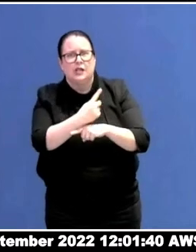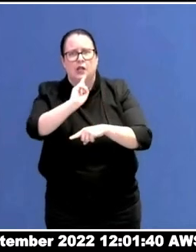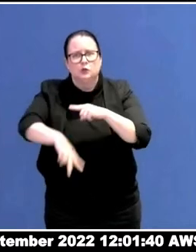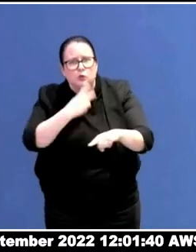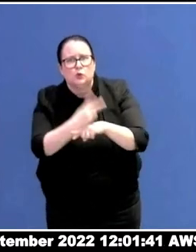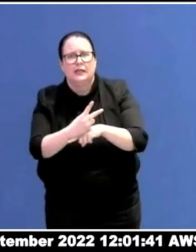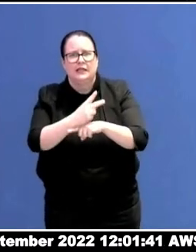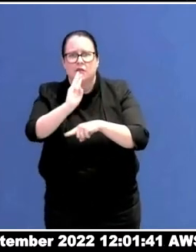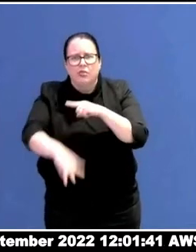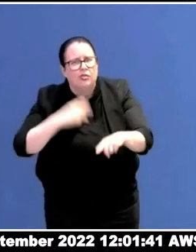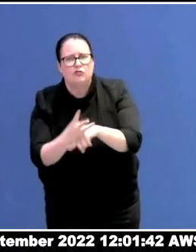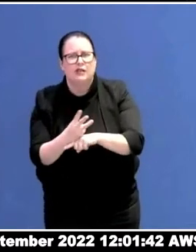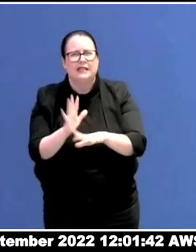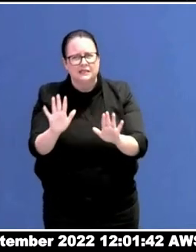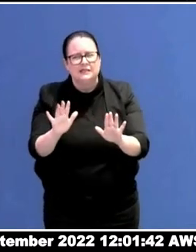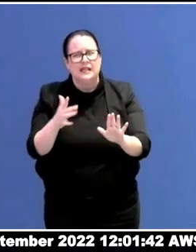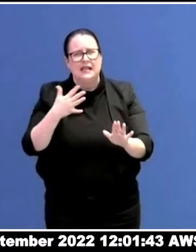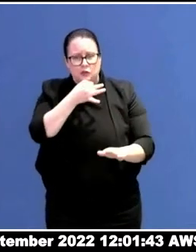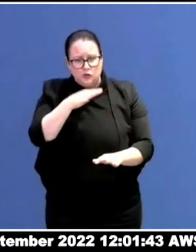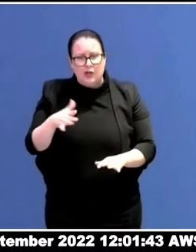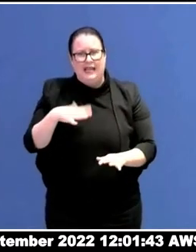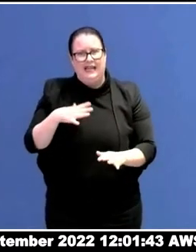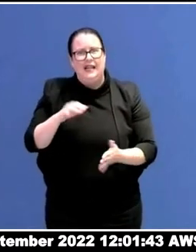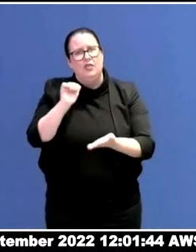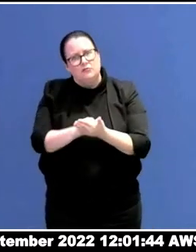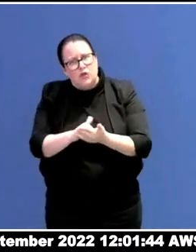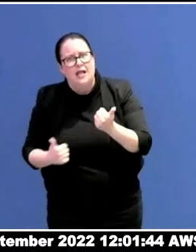after, so these children can get the correct supports that they need.